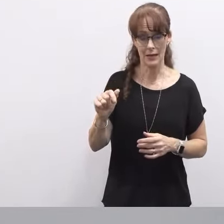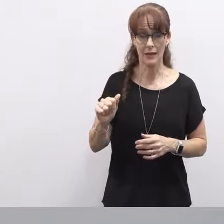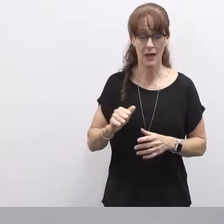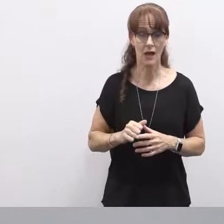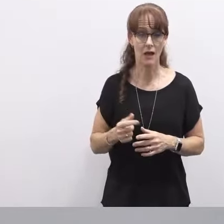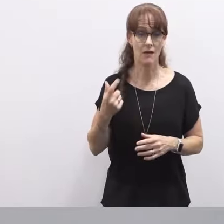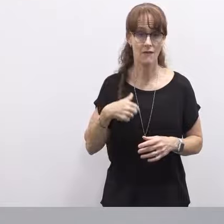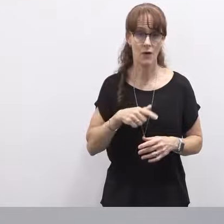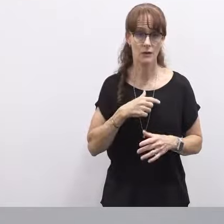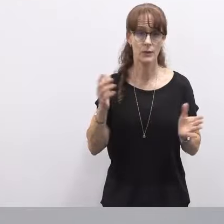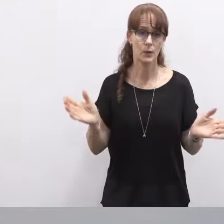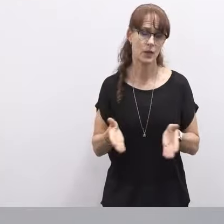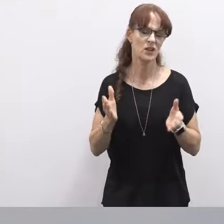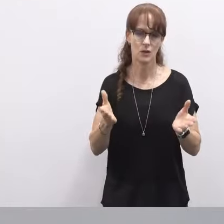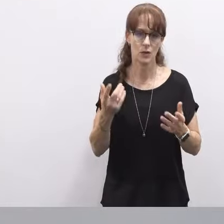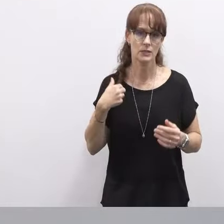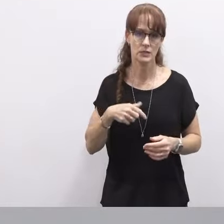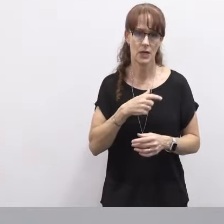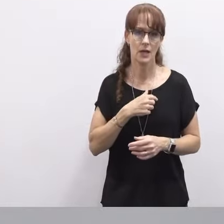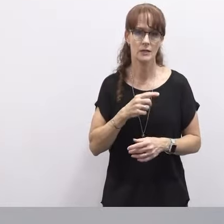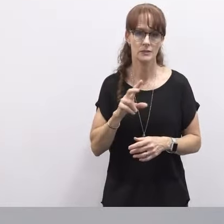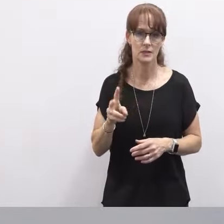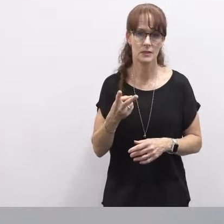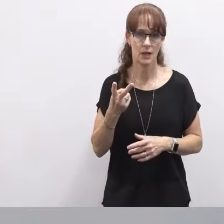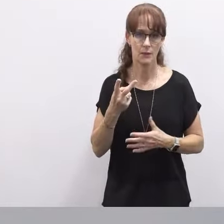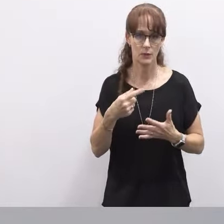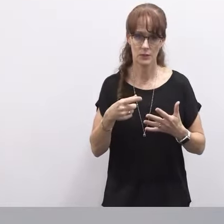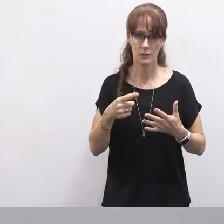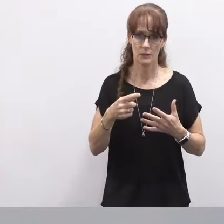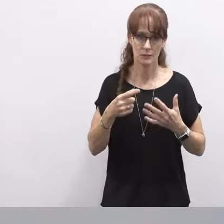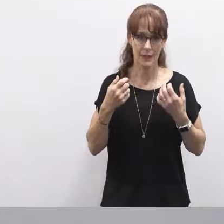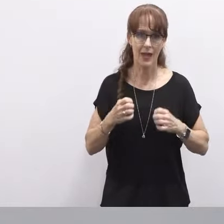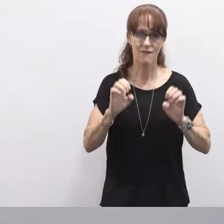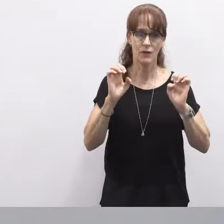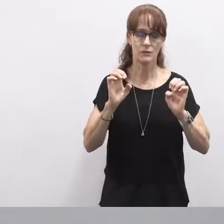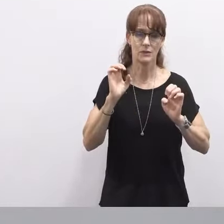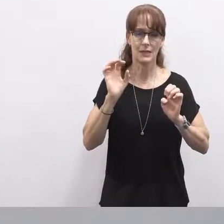So I would encourage us to double down our efforts, but to also pull that kind of data